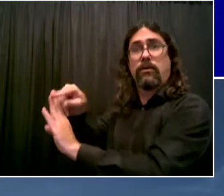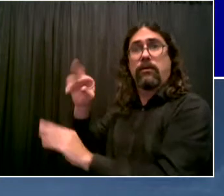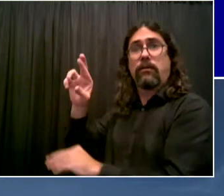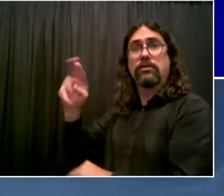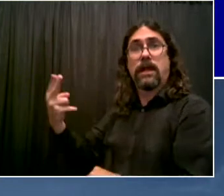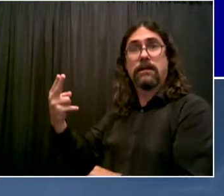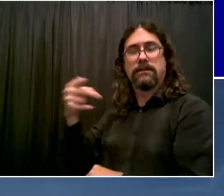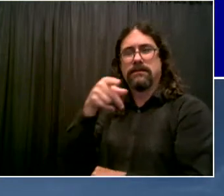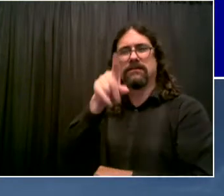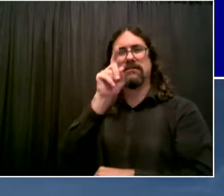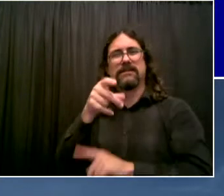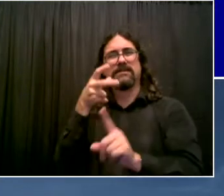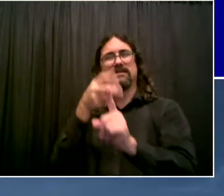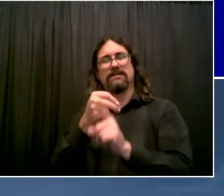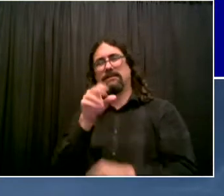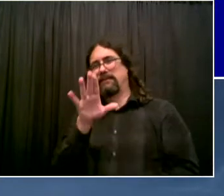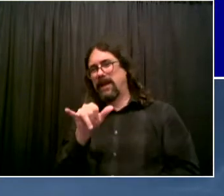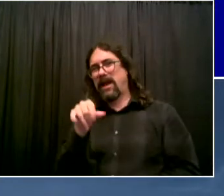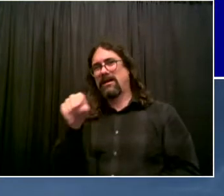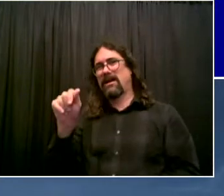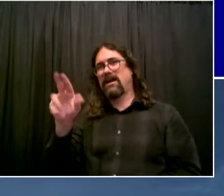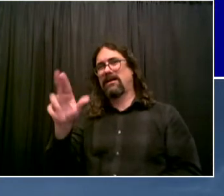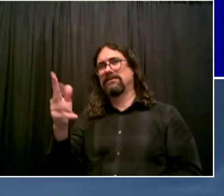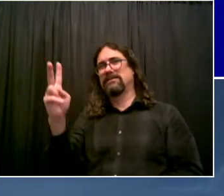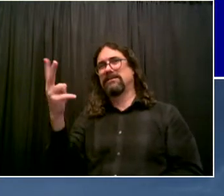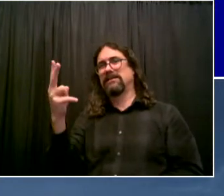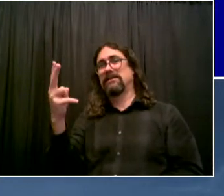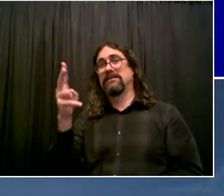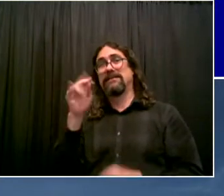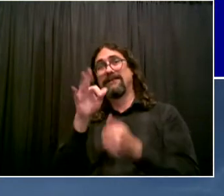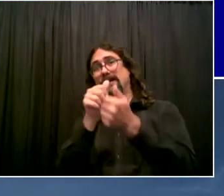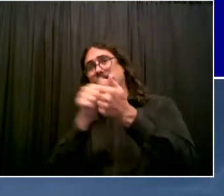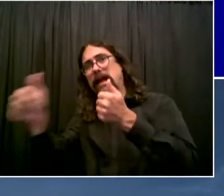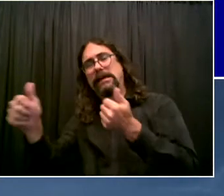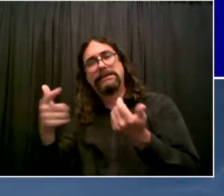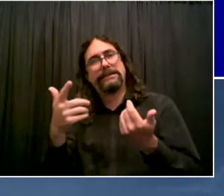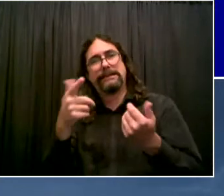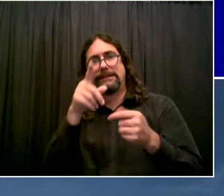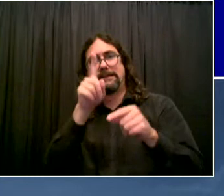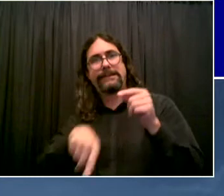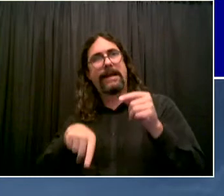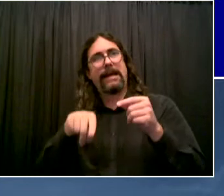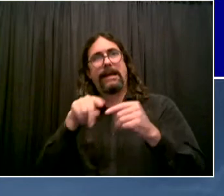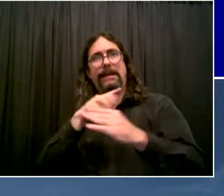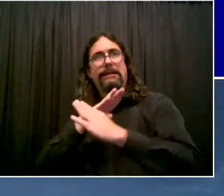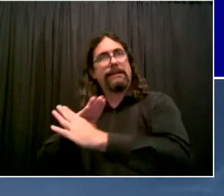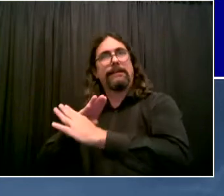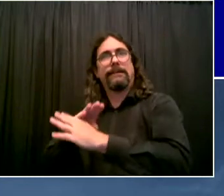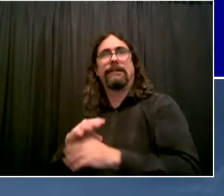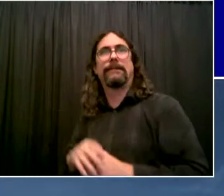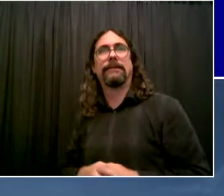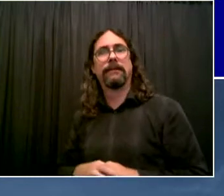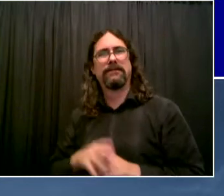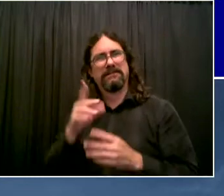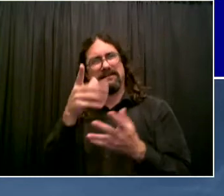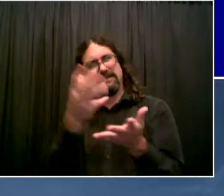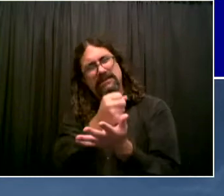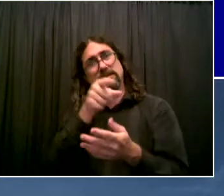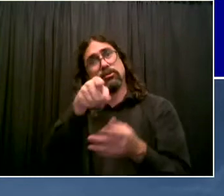YOUR FIRST PFIZER SHOT, IF YOU GET THE FIRST ONE BY MONDAY AND THEN